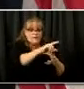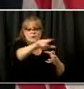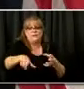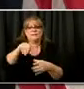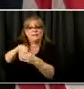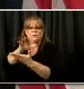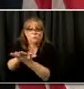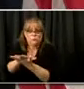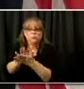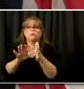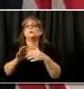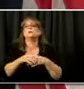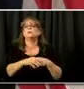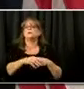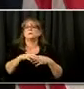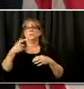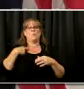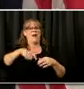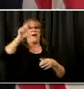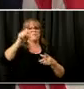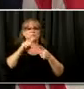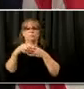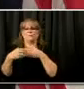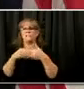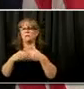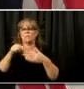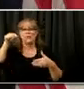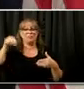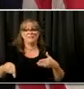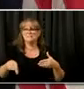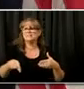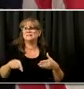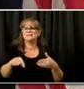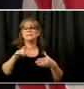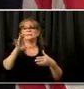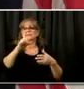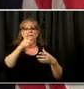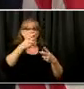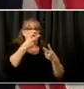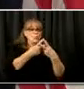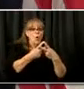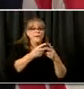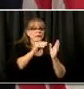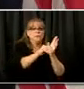provide for more in learning opportunities when it's safely possible in addition we're announcing